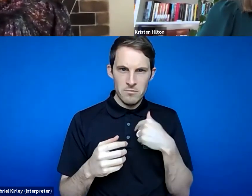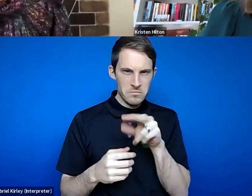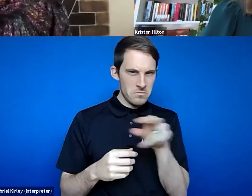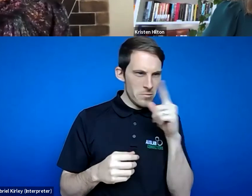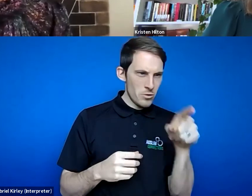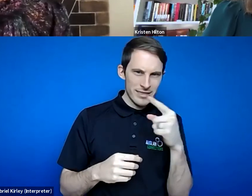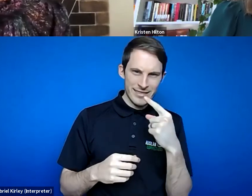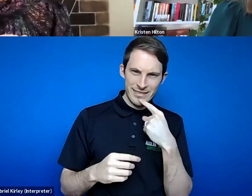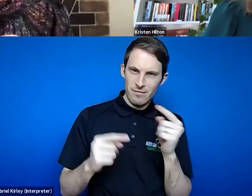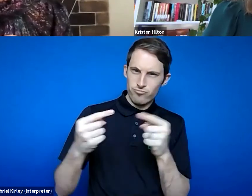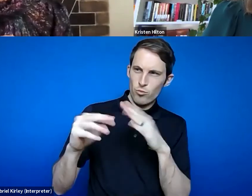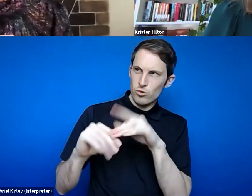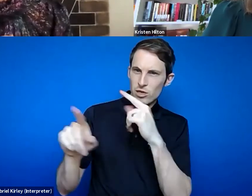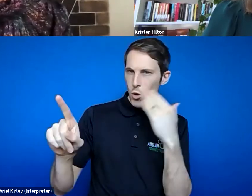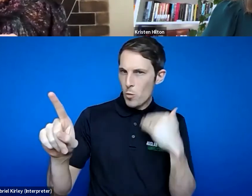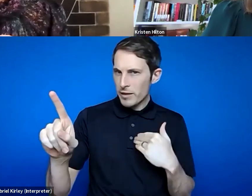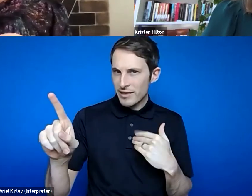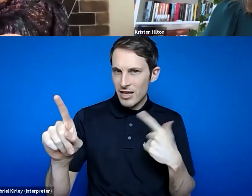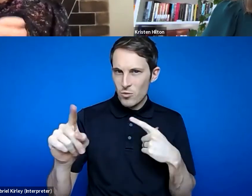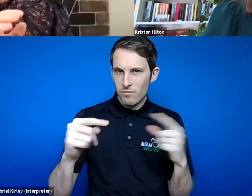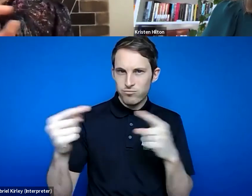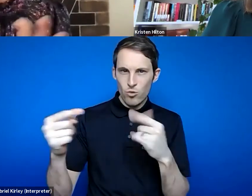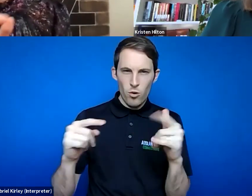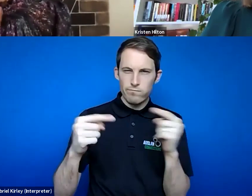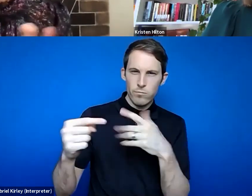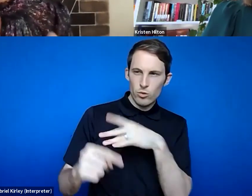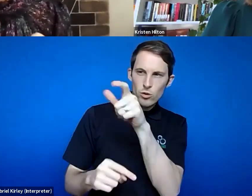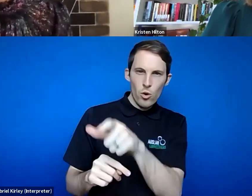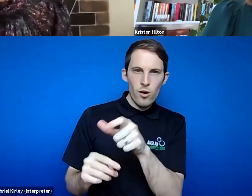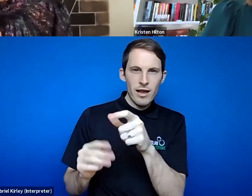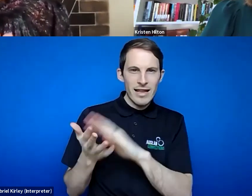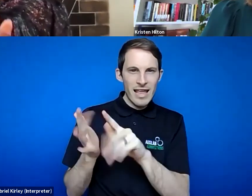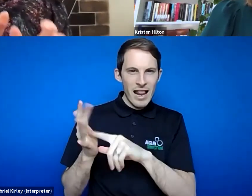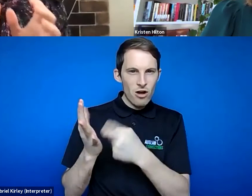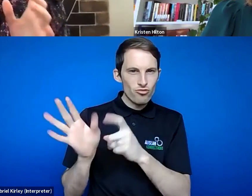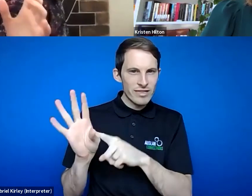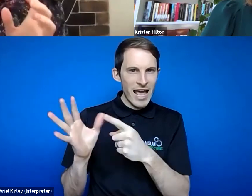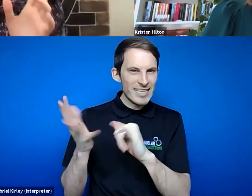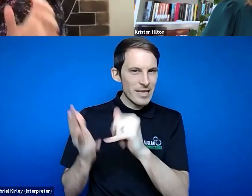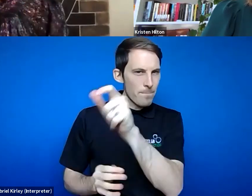a woman or are they saying it about her because she is Hillary" you know, what is it? The